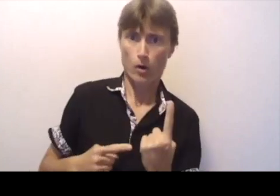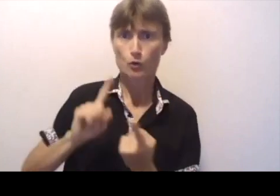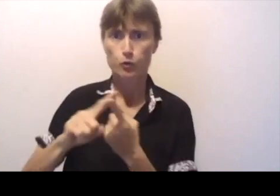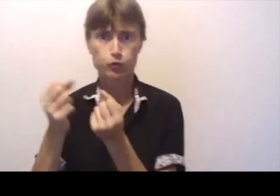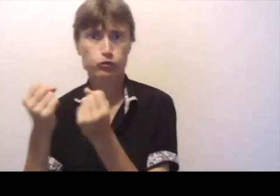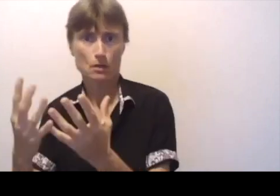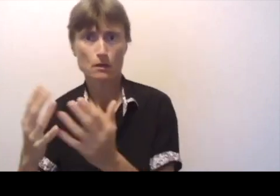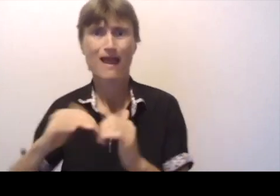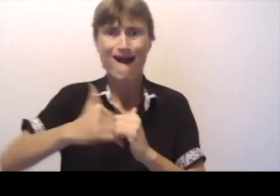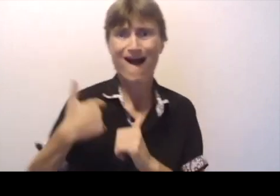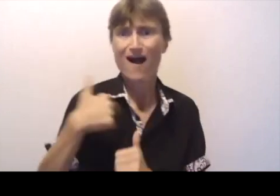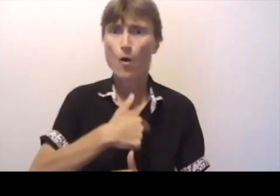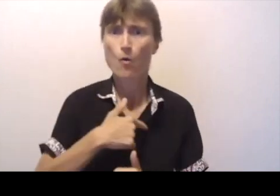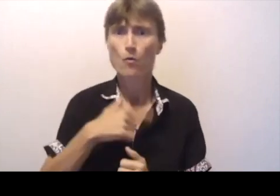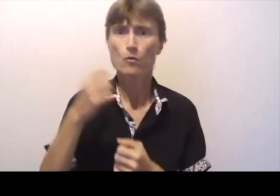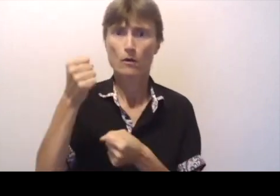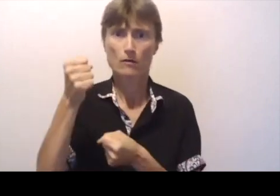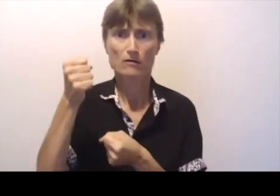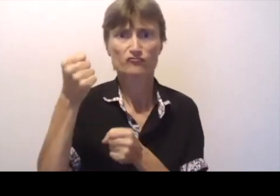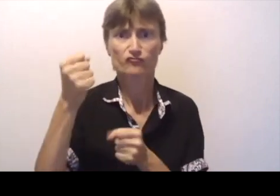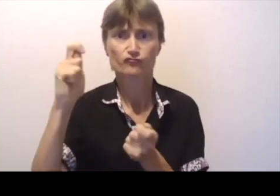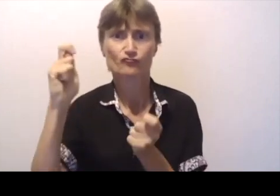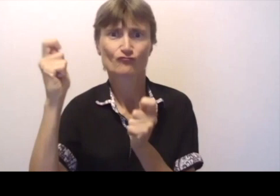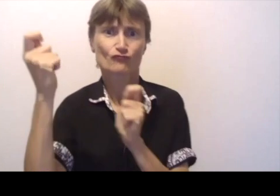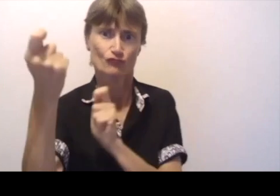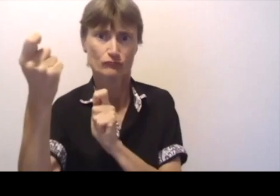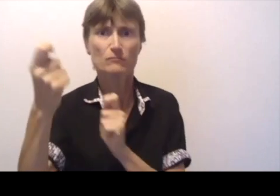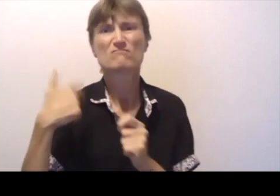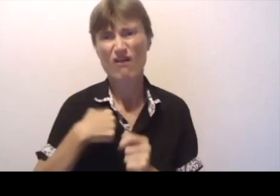so let's go ahead and create a basic income movement